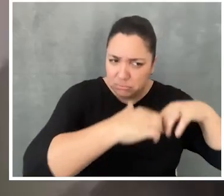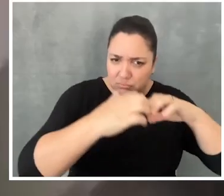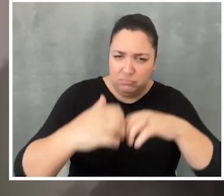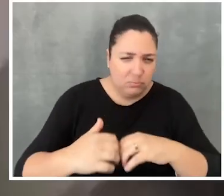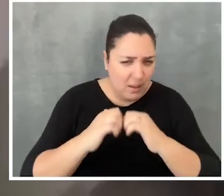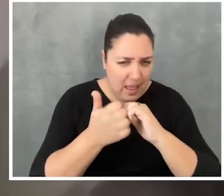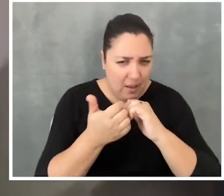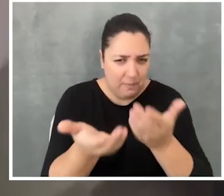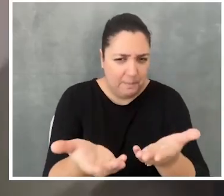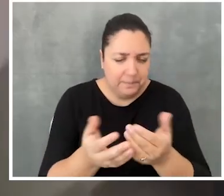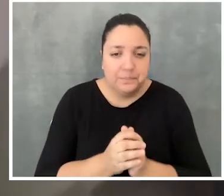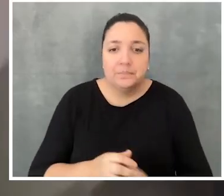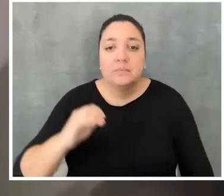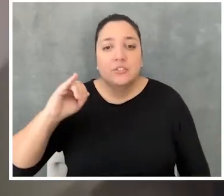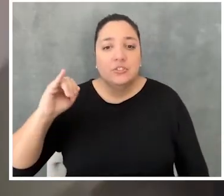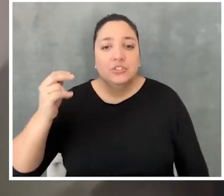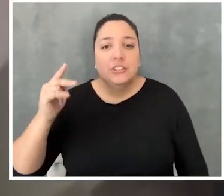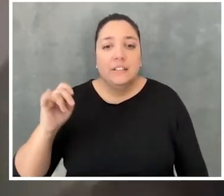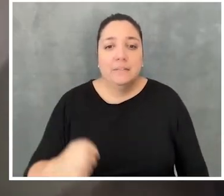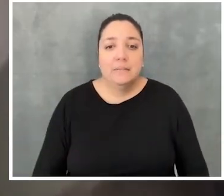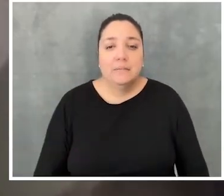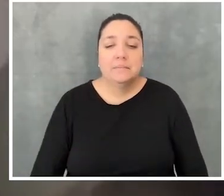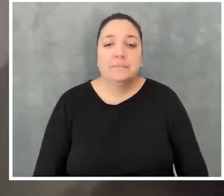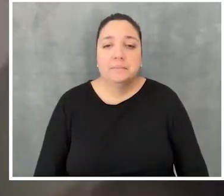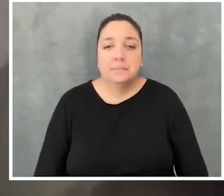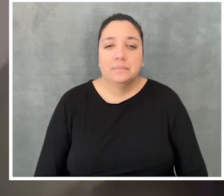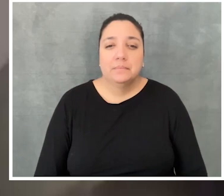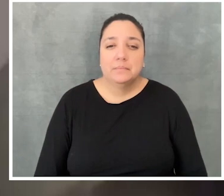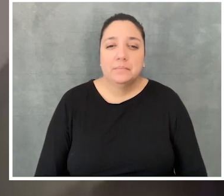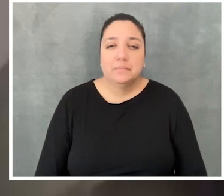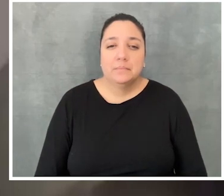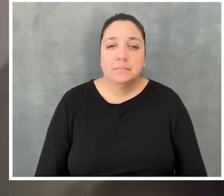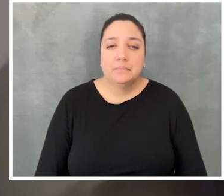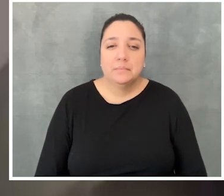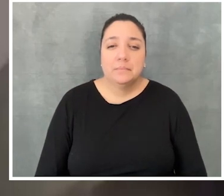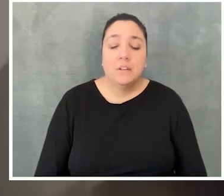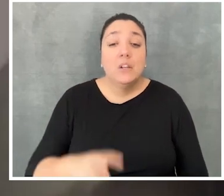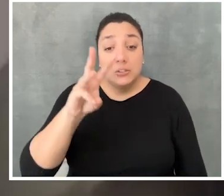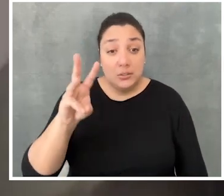Yeah, absolutely, so WEI not only advocates for the rights of women,